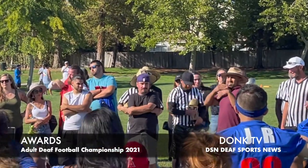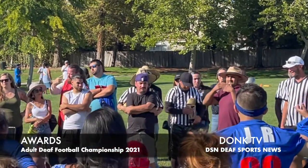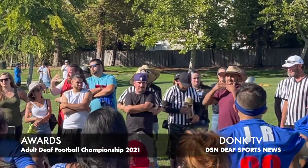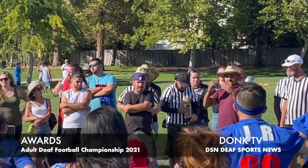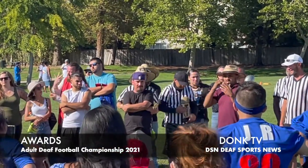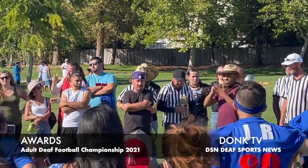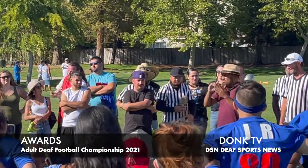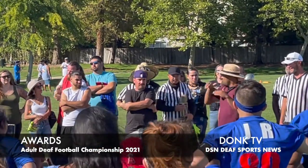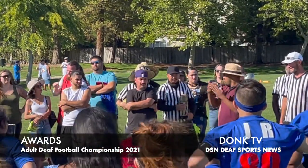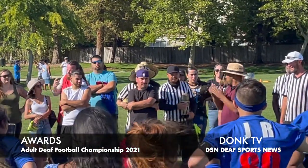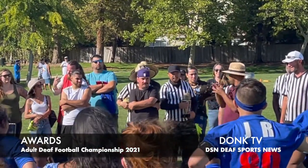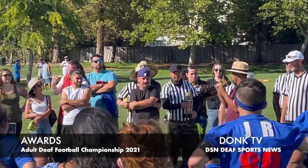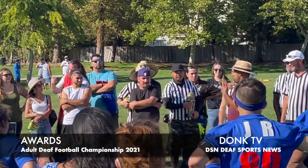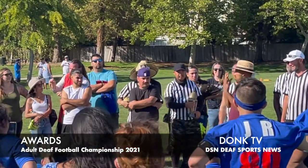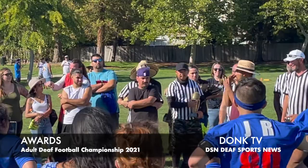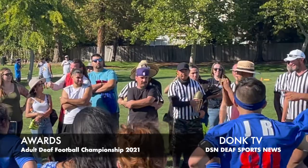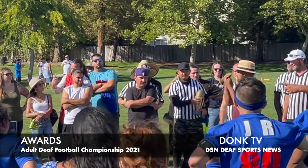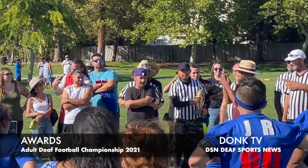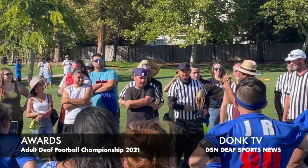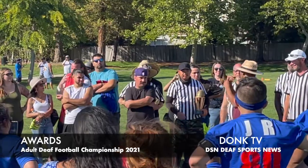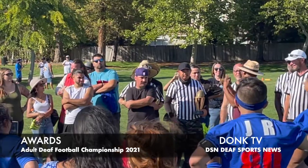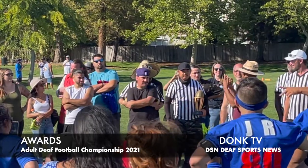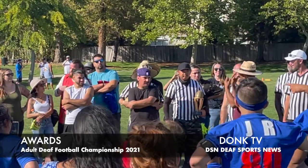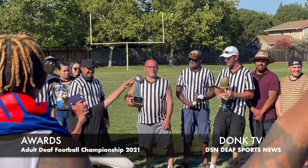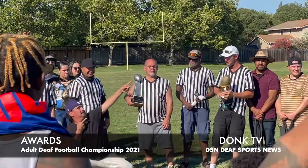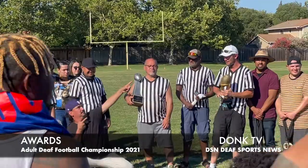Thank everyone for your support